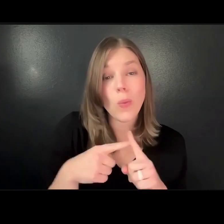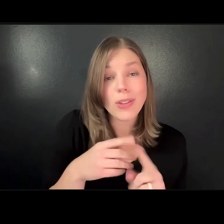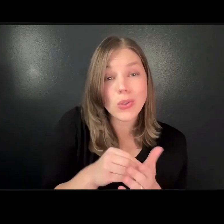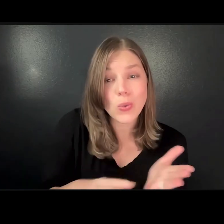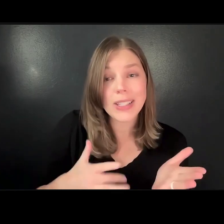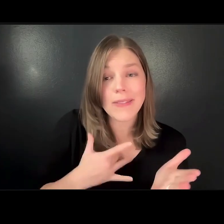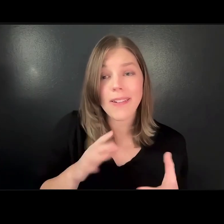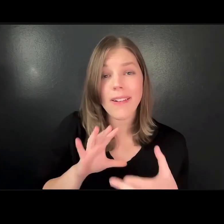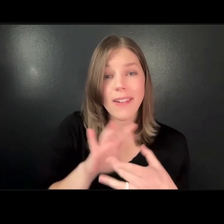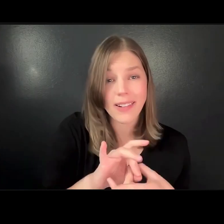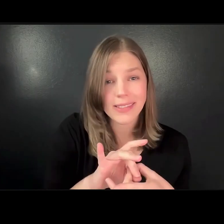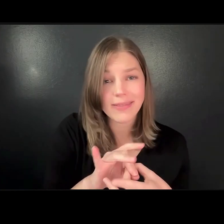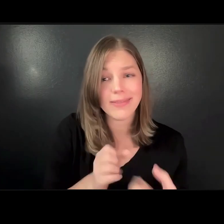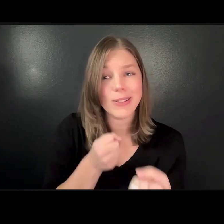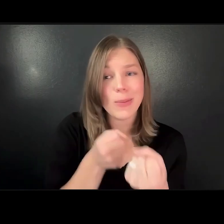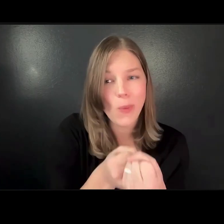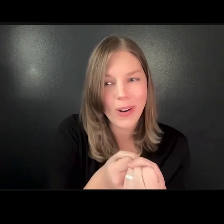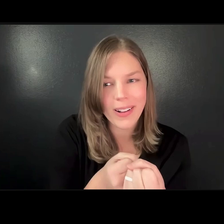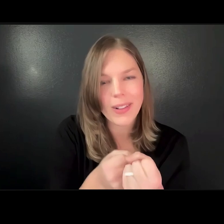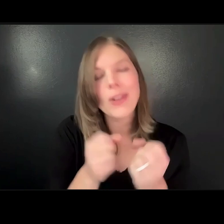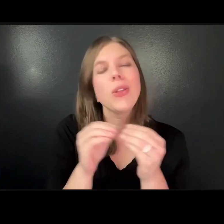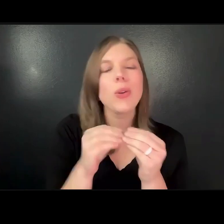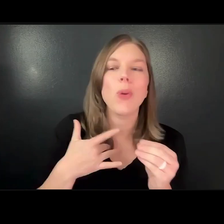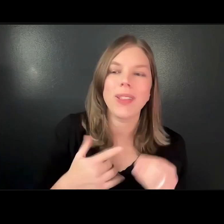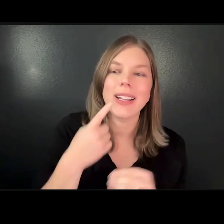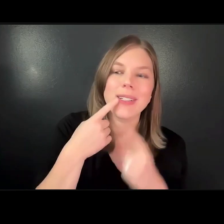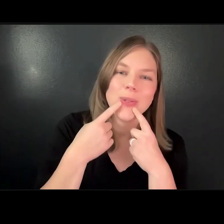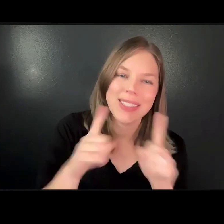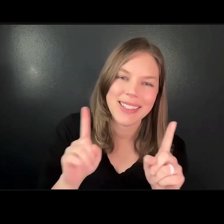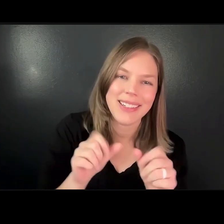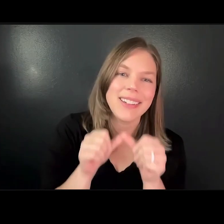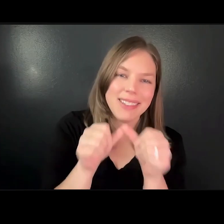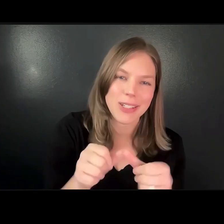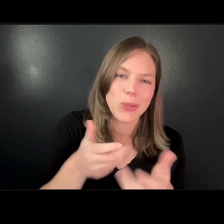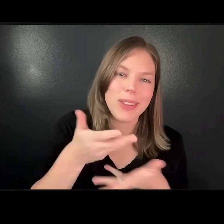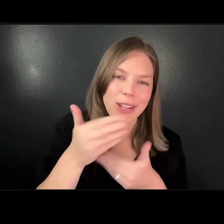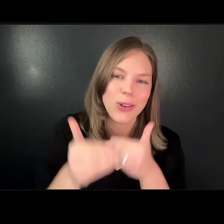When students feel connected and supported, they are more likely to succeed and to continue